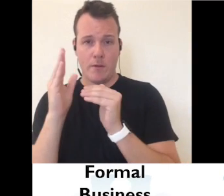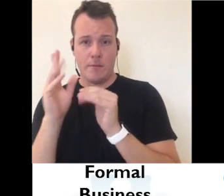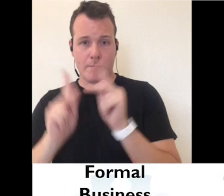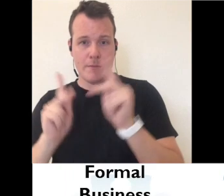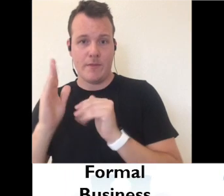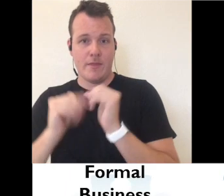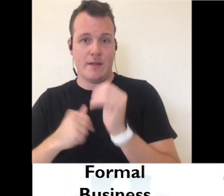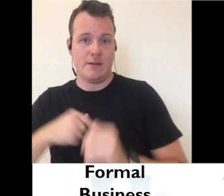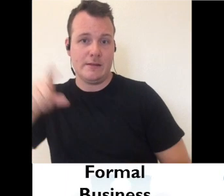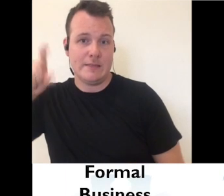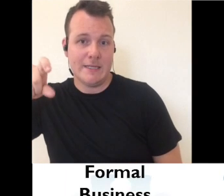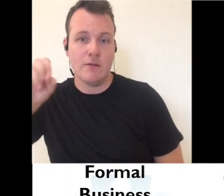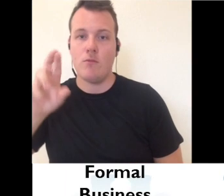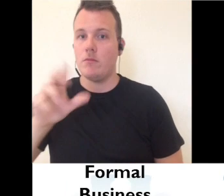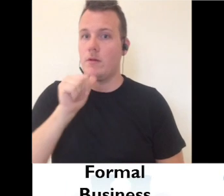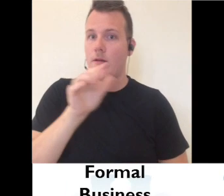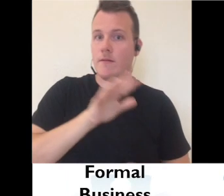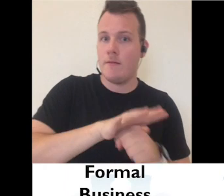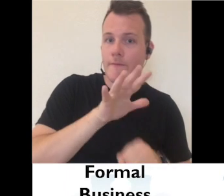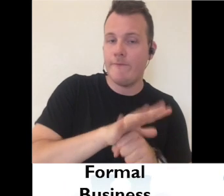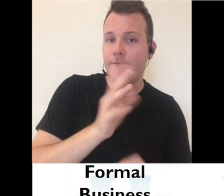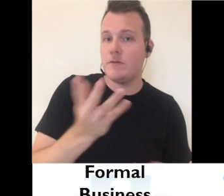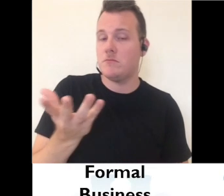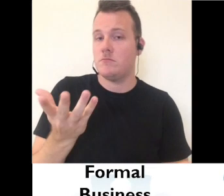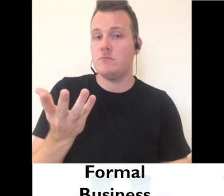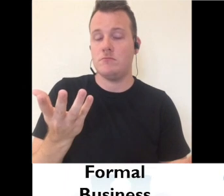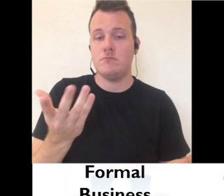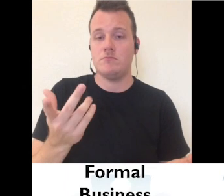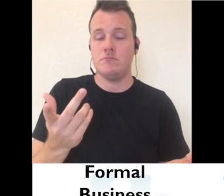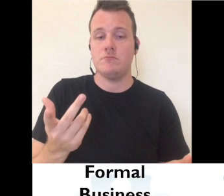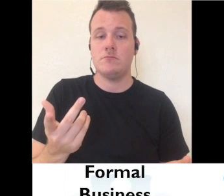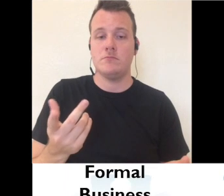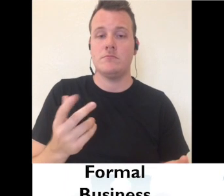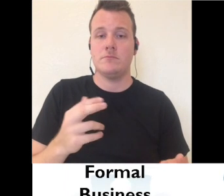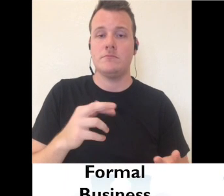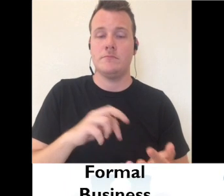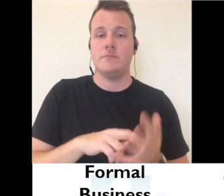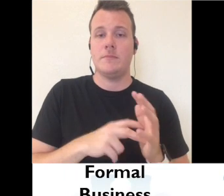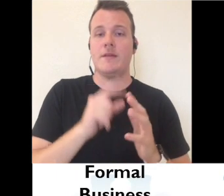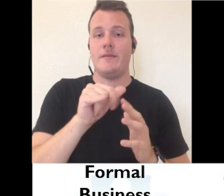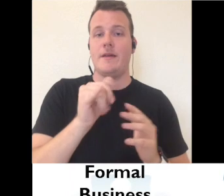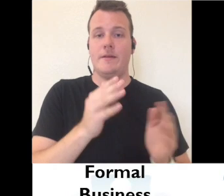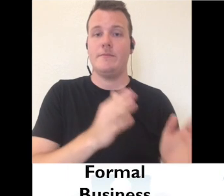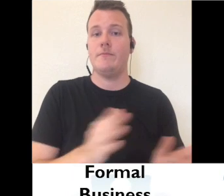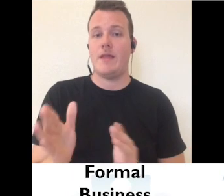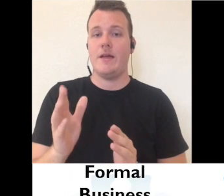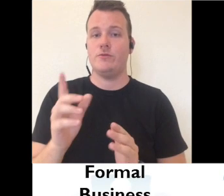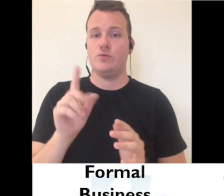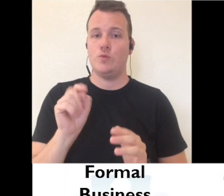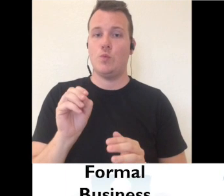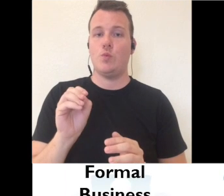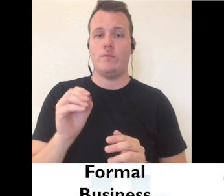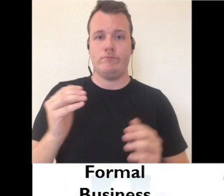make the- make the plan be executed correctly. Now milestones are important.